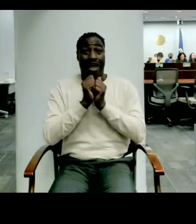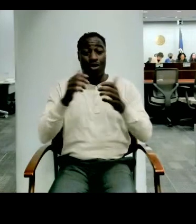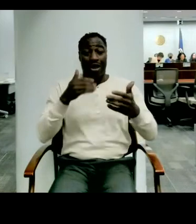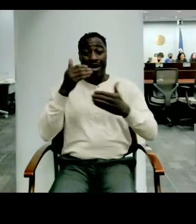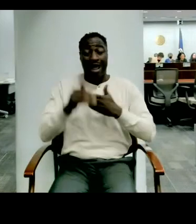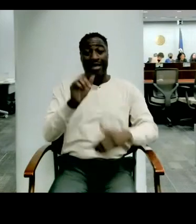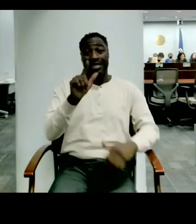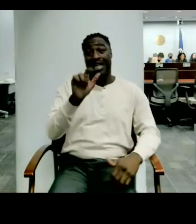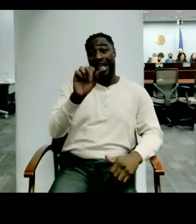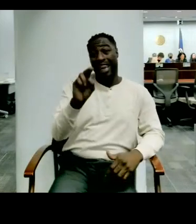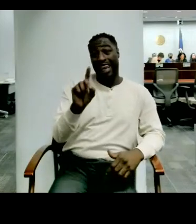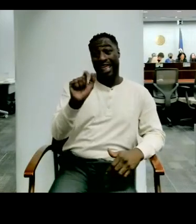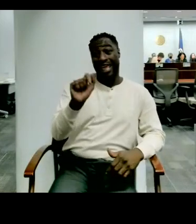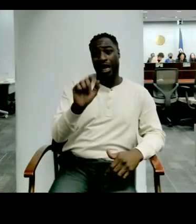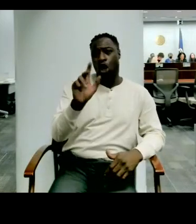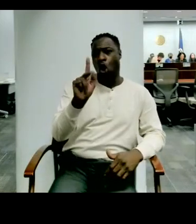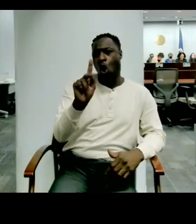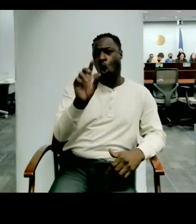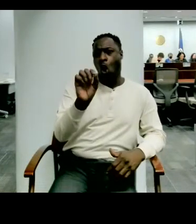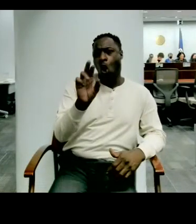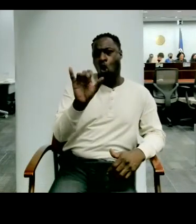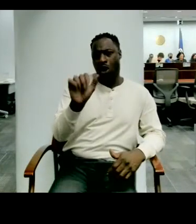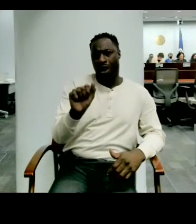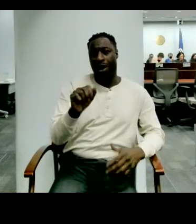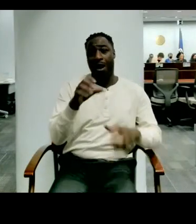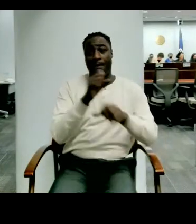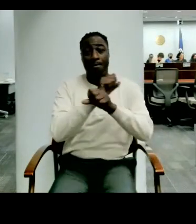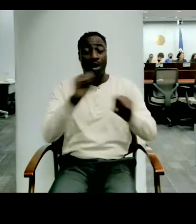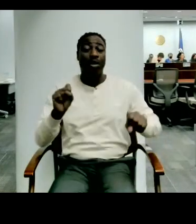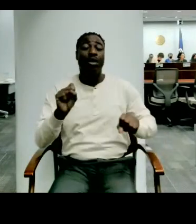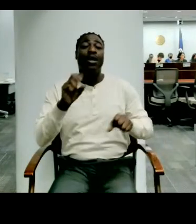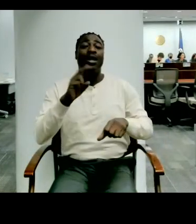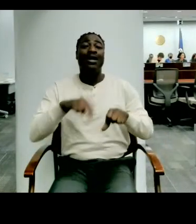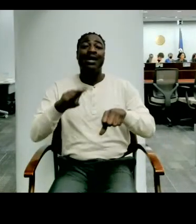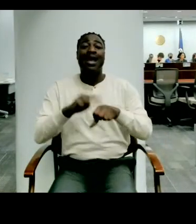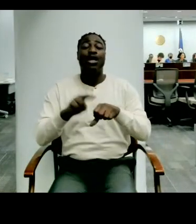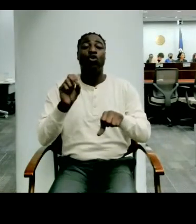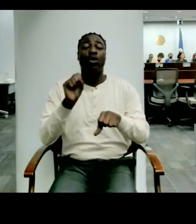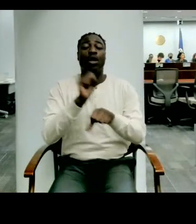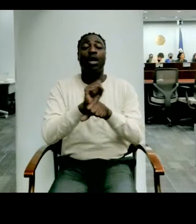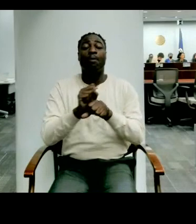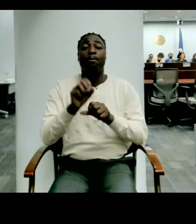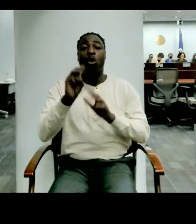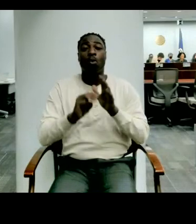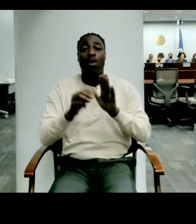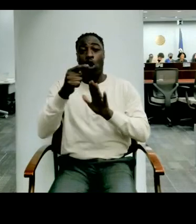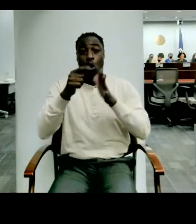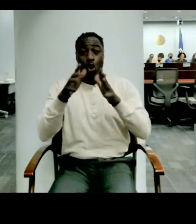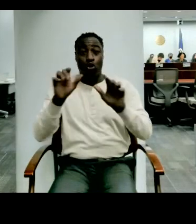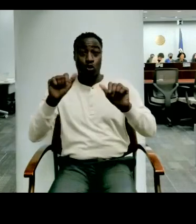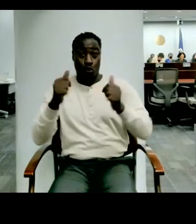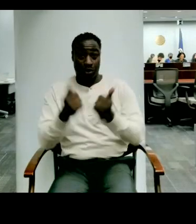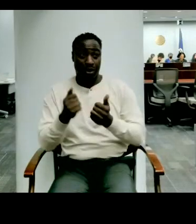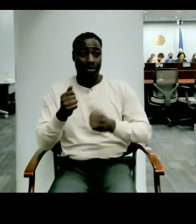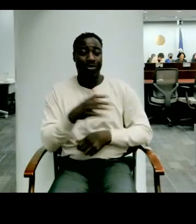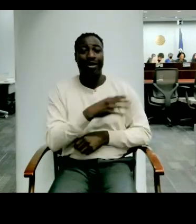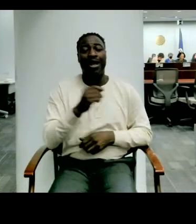Linda Correia, the President of the National Employment Lawyers Association and the founder